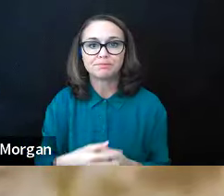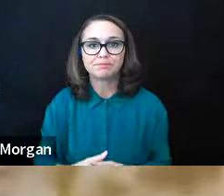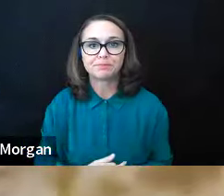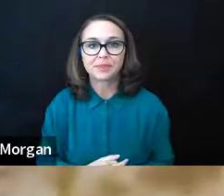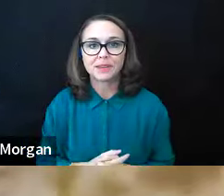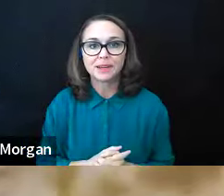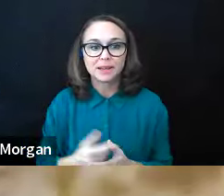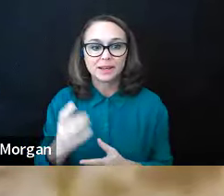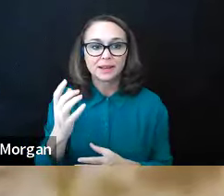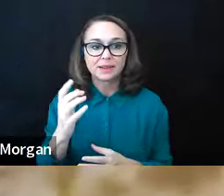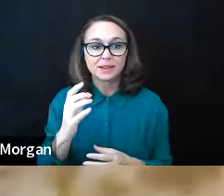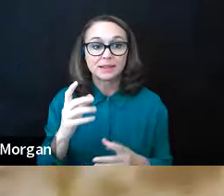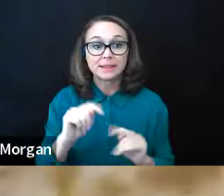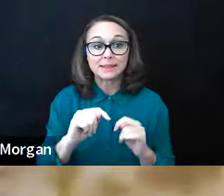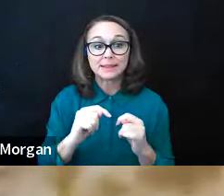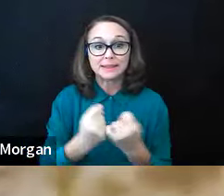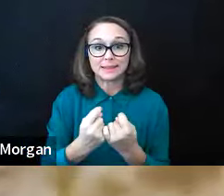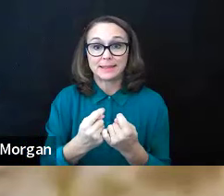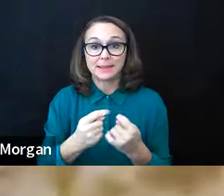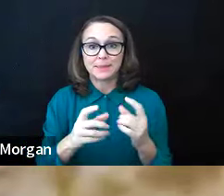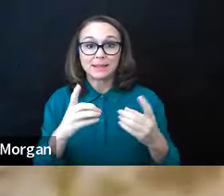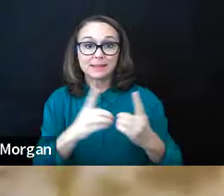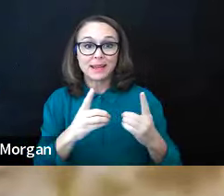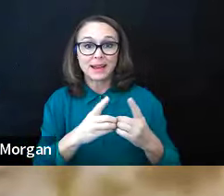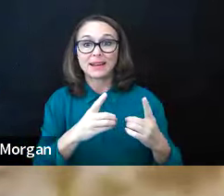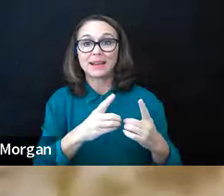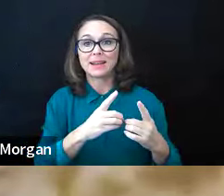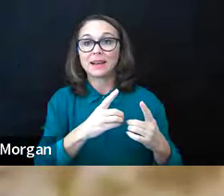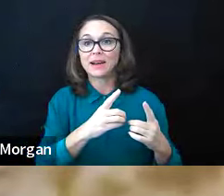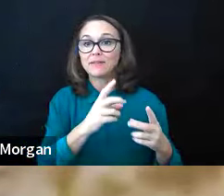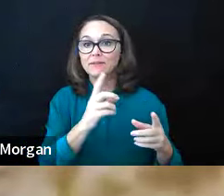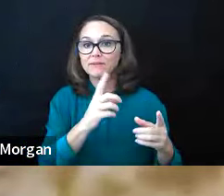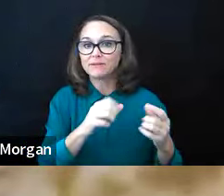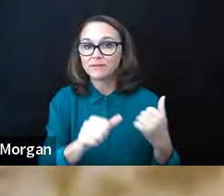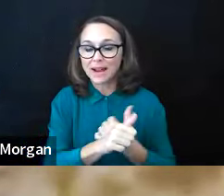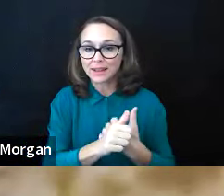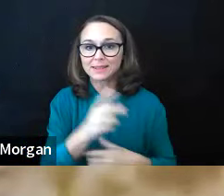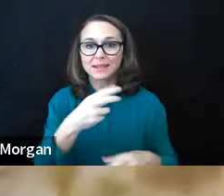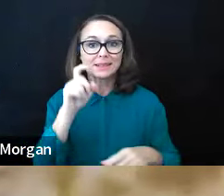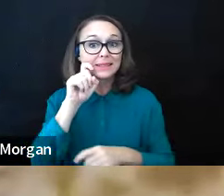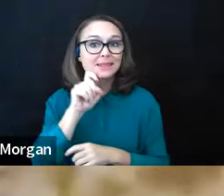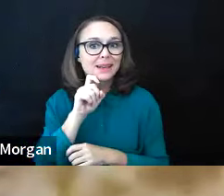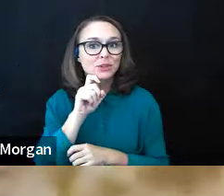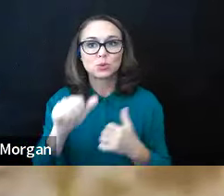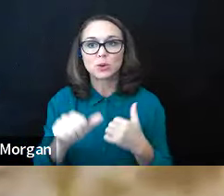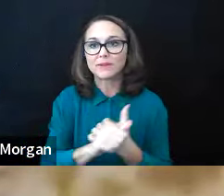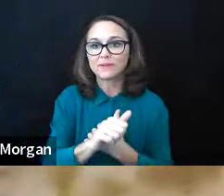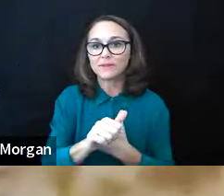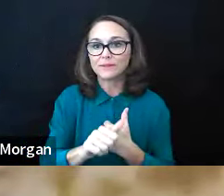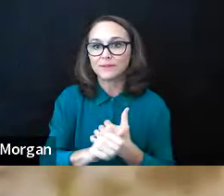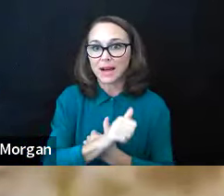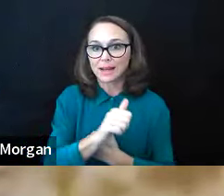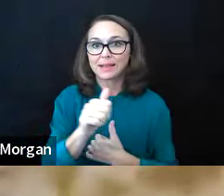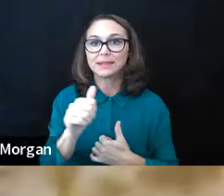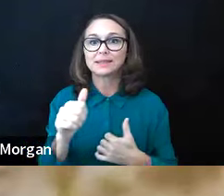dating violence, negative bystander behaviors and sexual violence, victimization and perpetration.